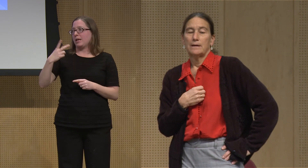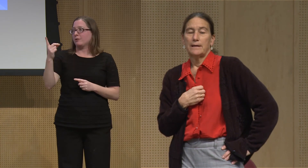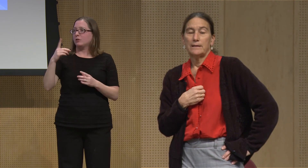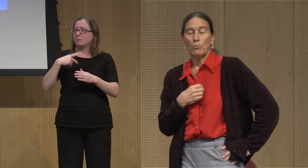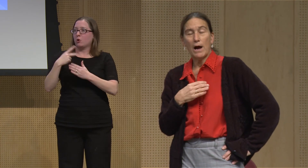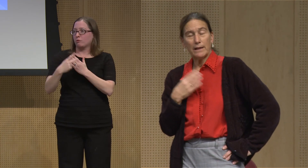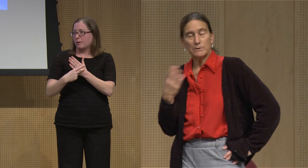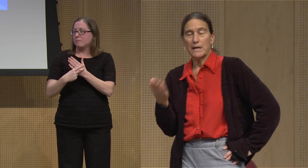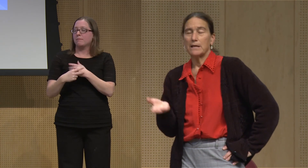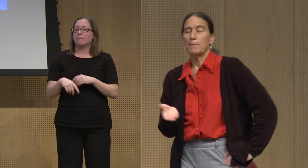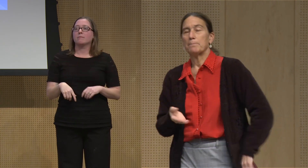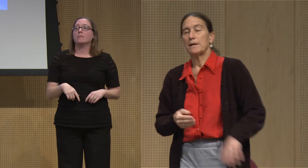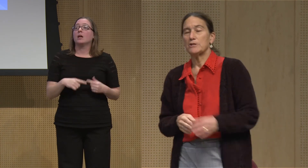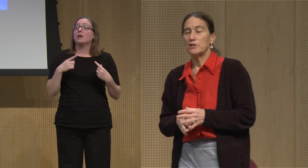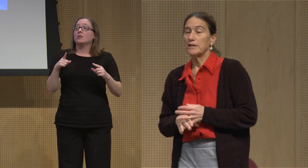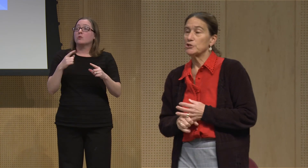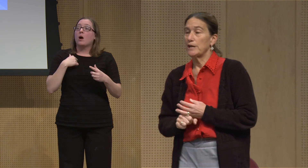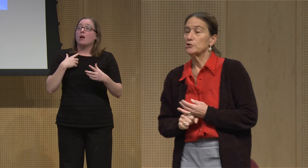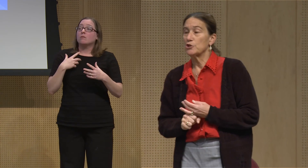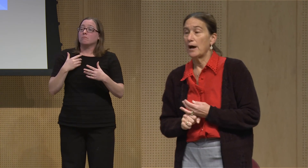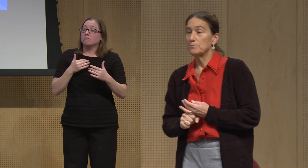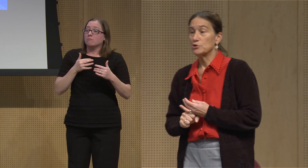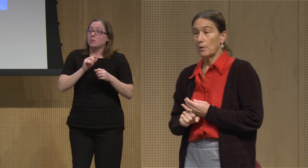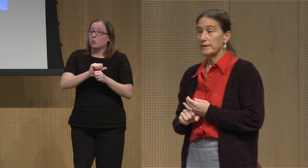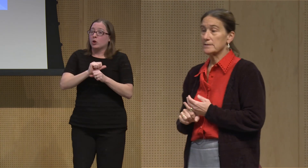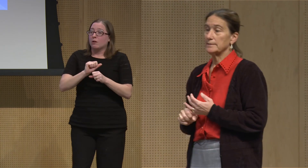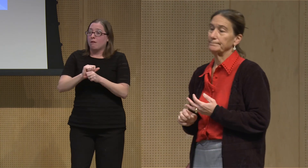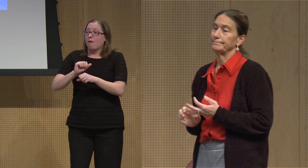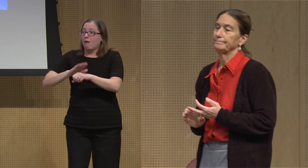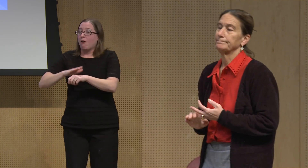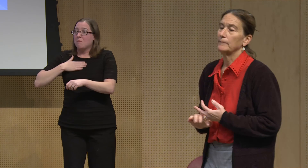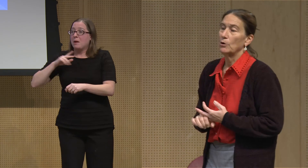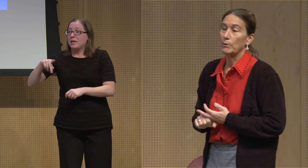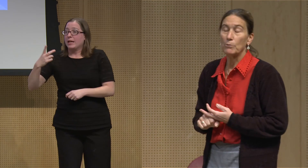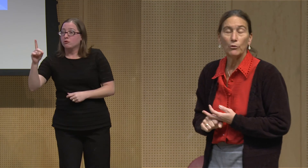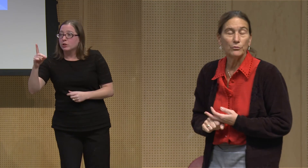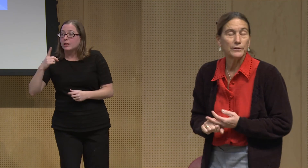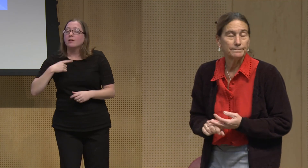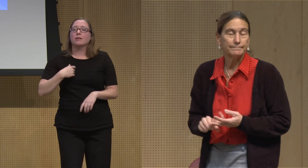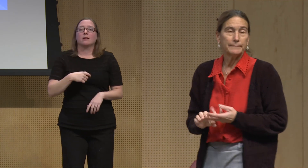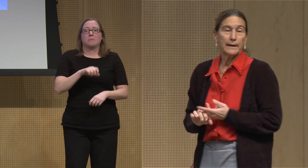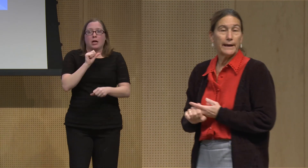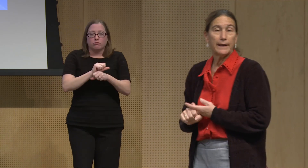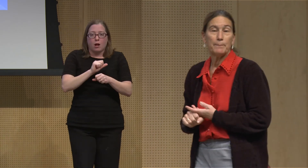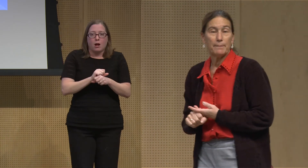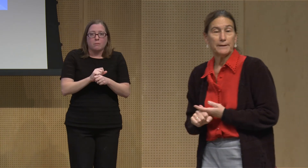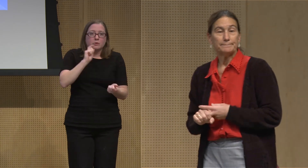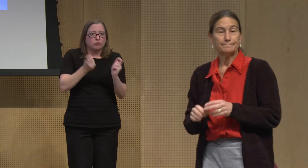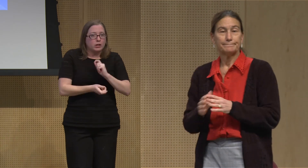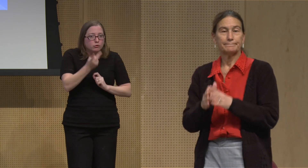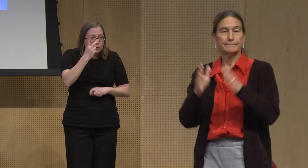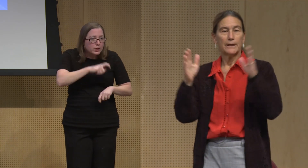AND WHILE I WAS GETTING MY PhD, I CHANGED JOBS TWICE, WE MOVED, AND I HAD A BABY.